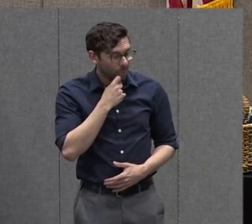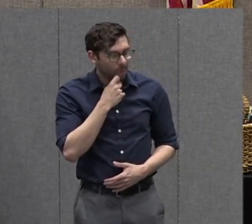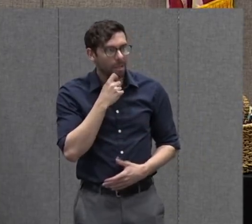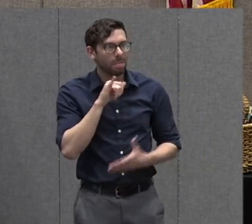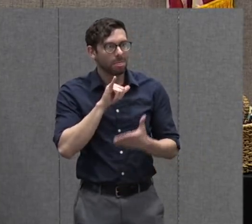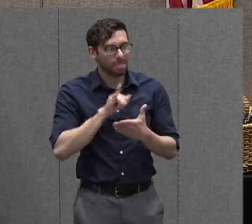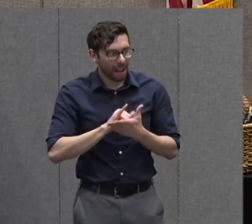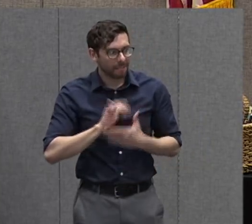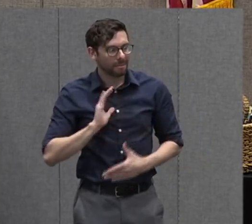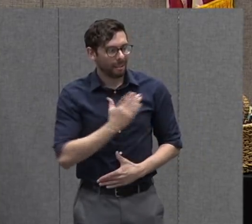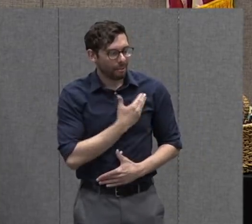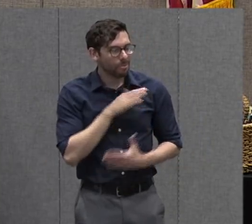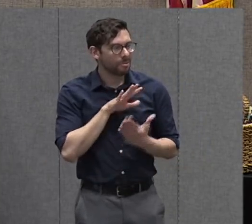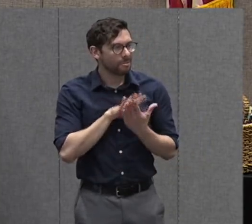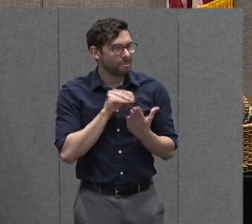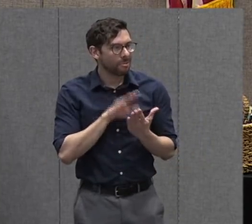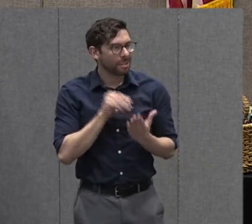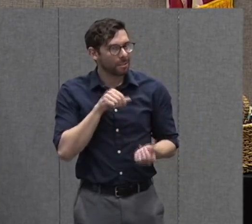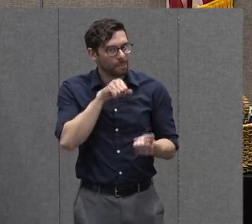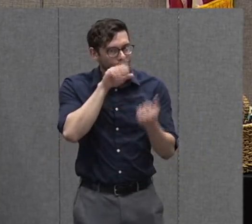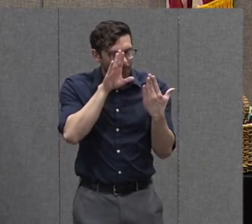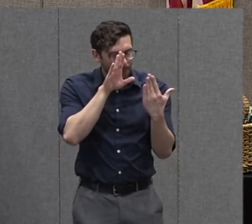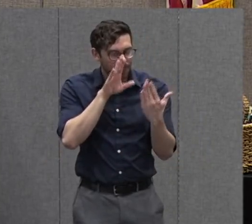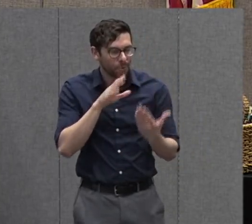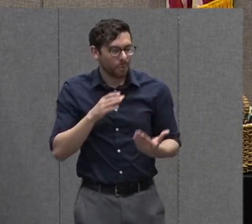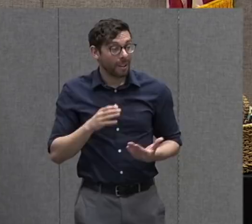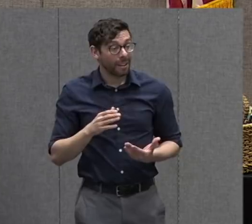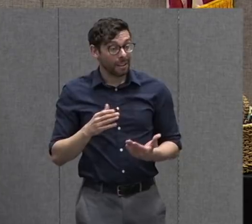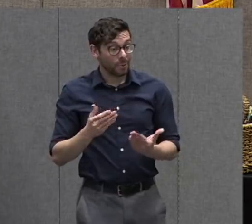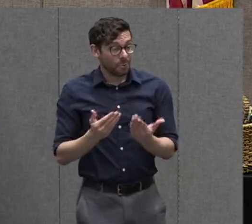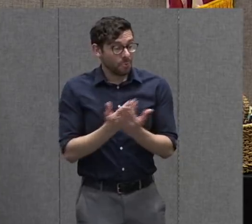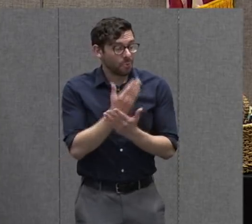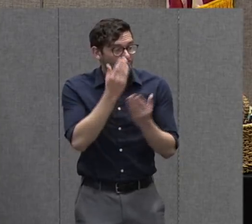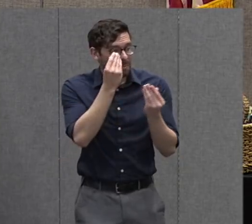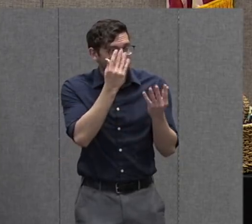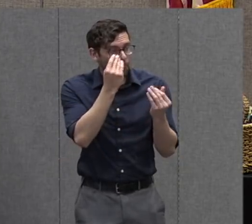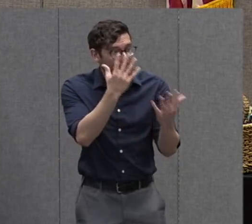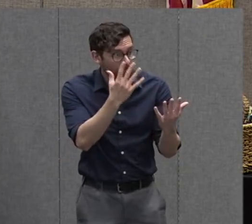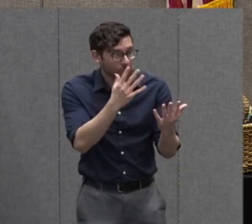and the stuff we already know. And that's how things are created. And we grow as humans.